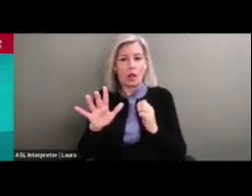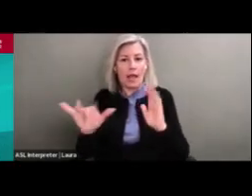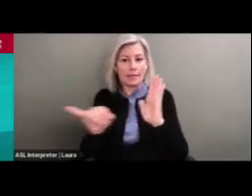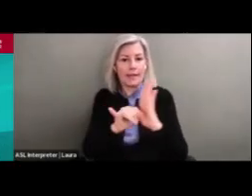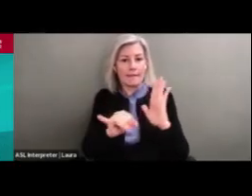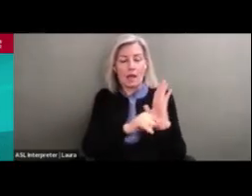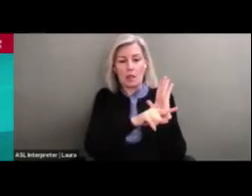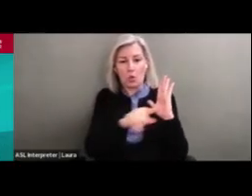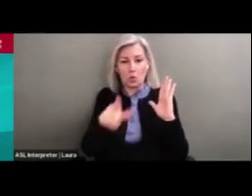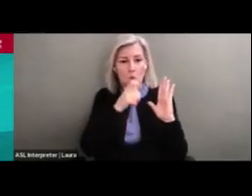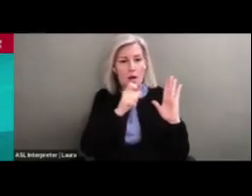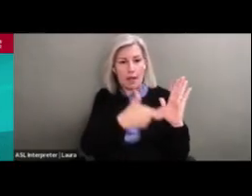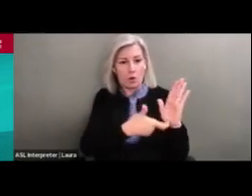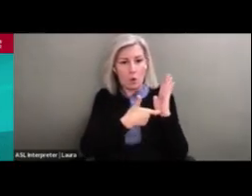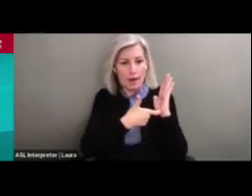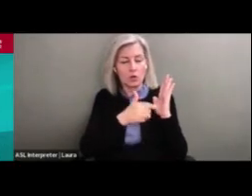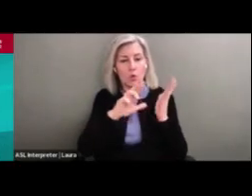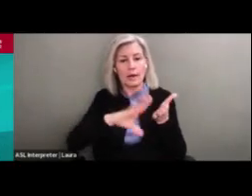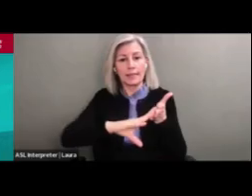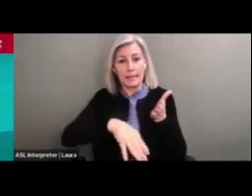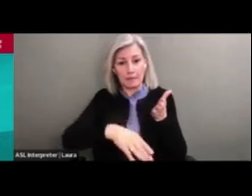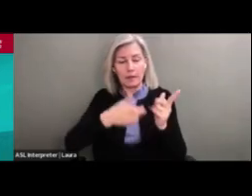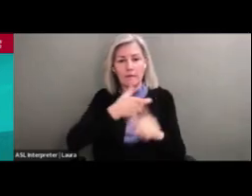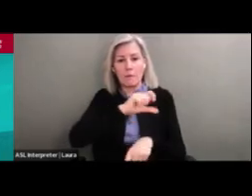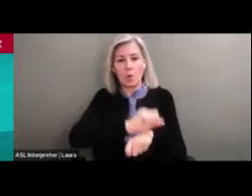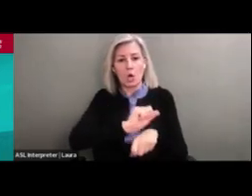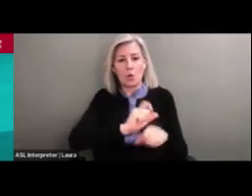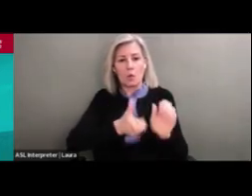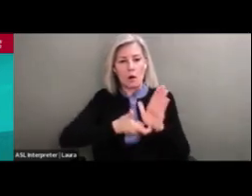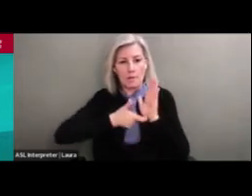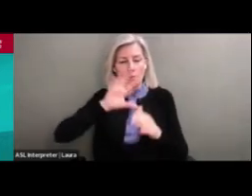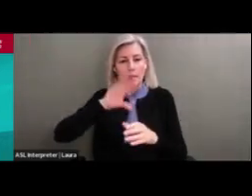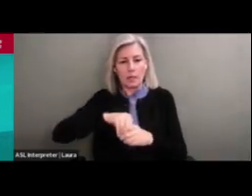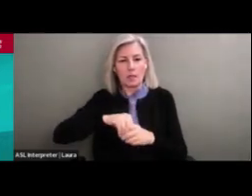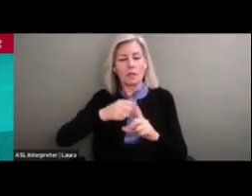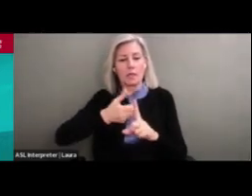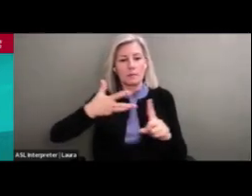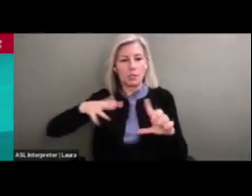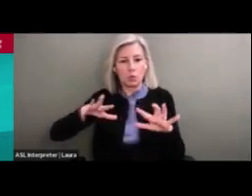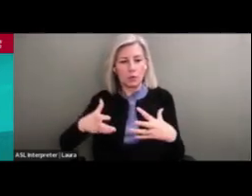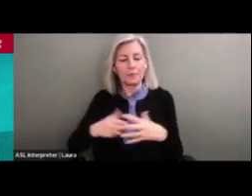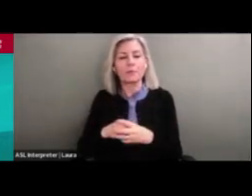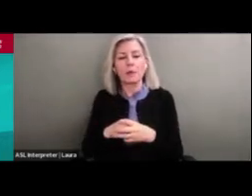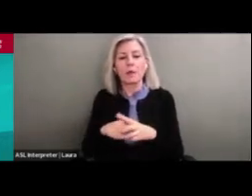As Allison indicated, right now, your state is deciding how they will identify those